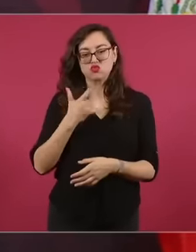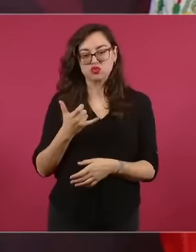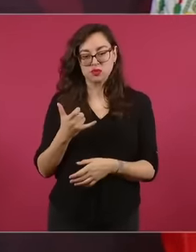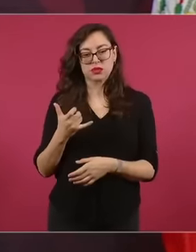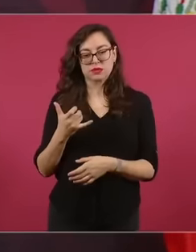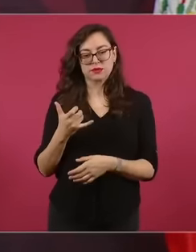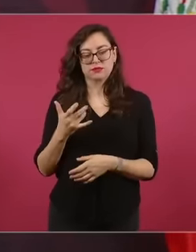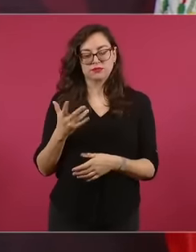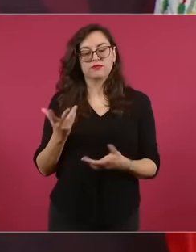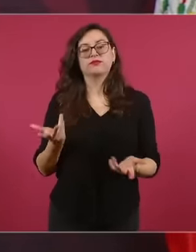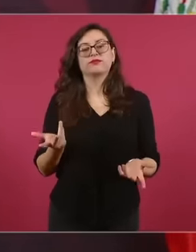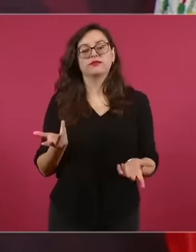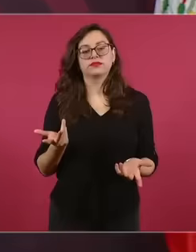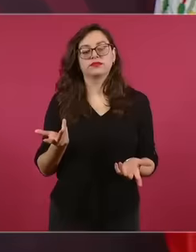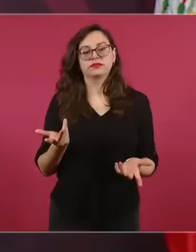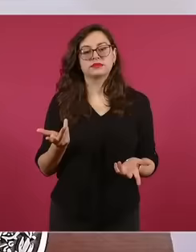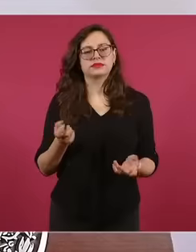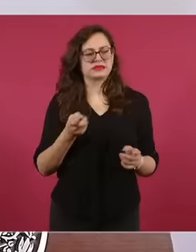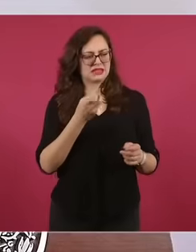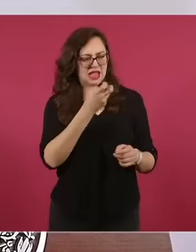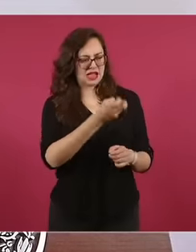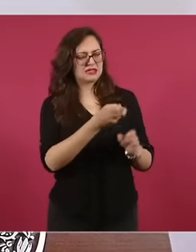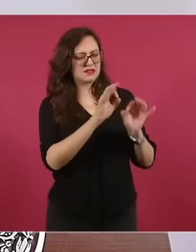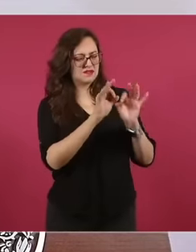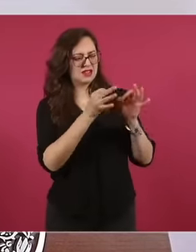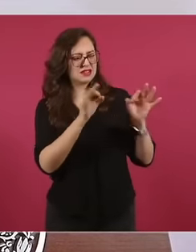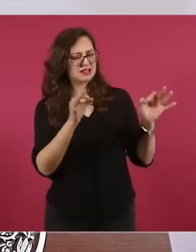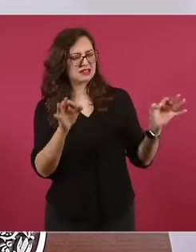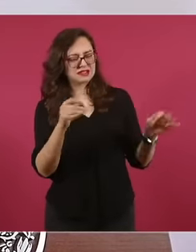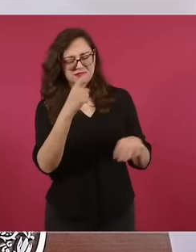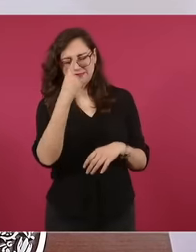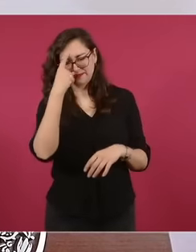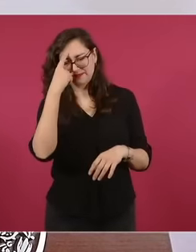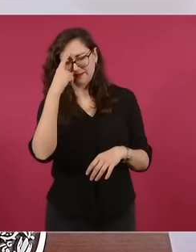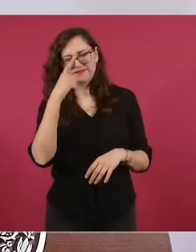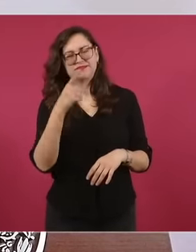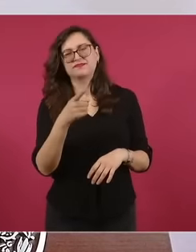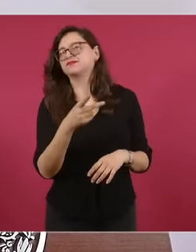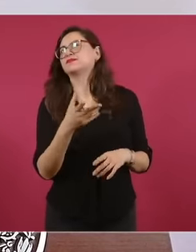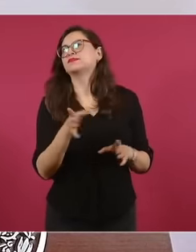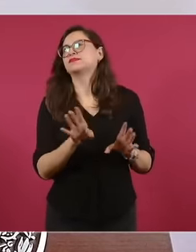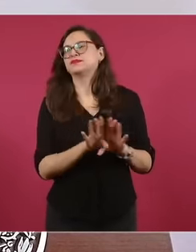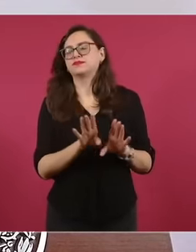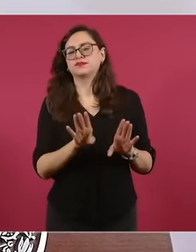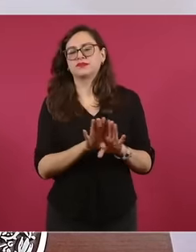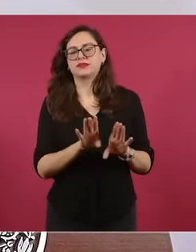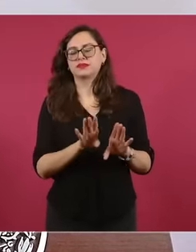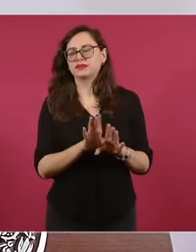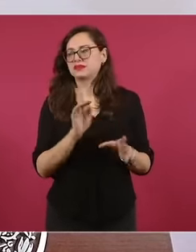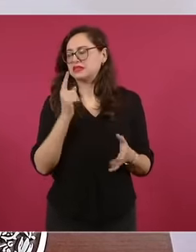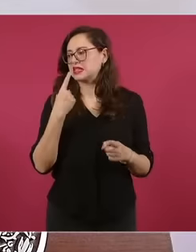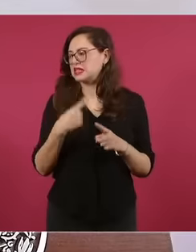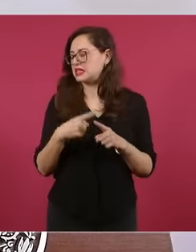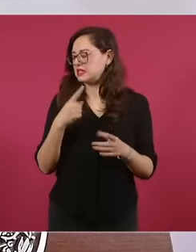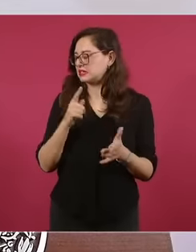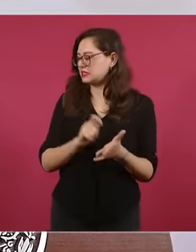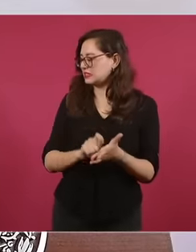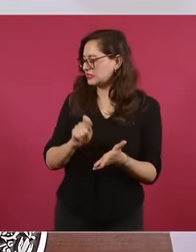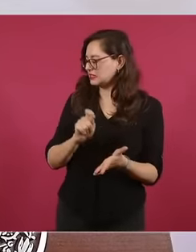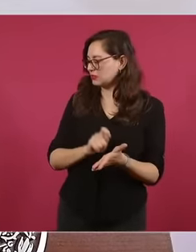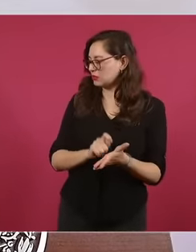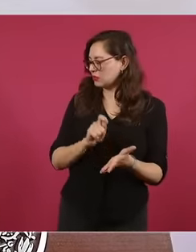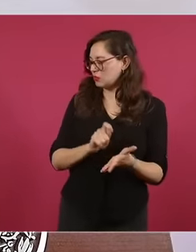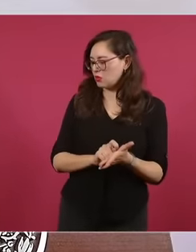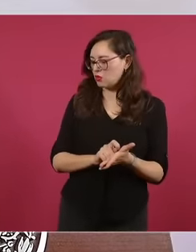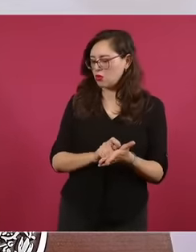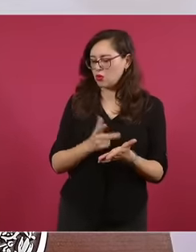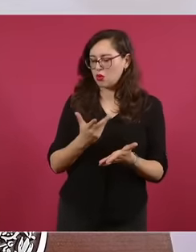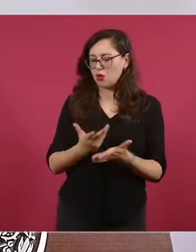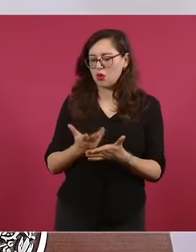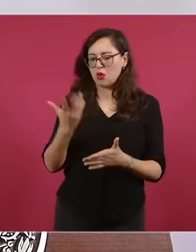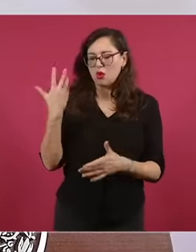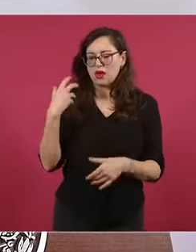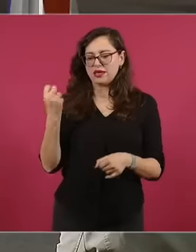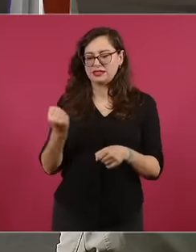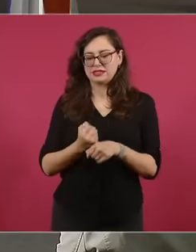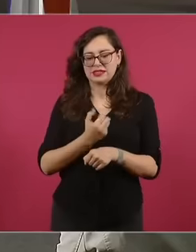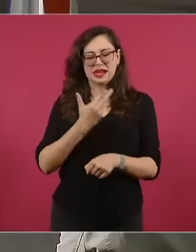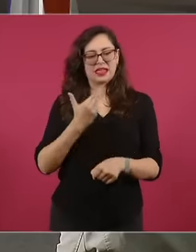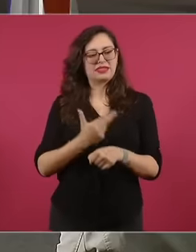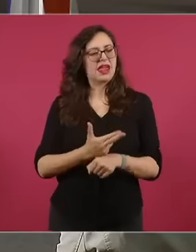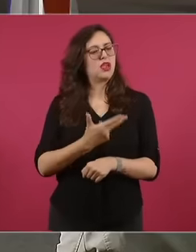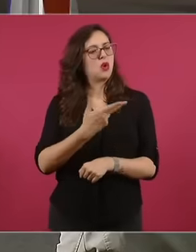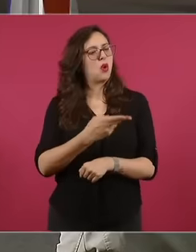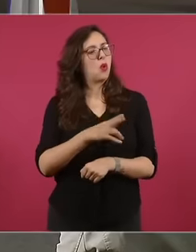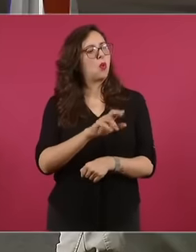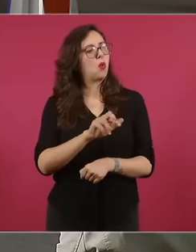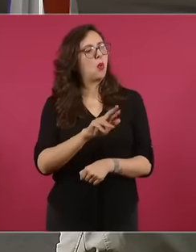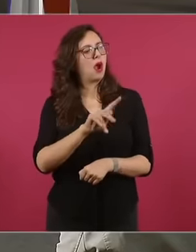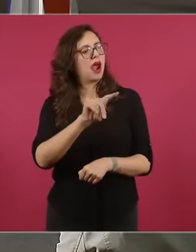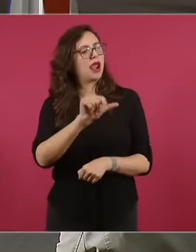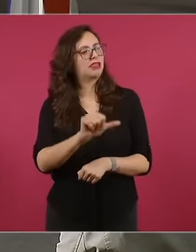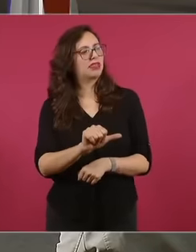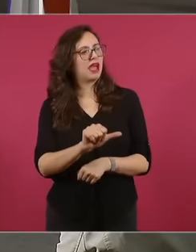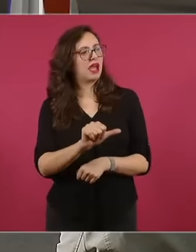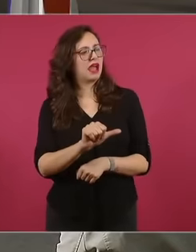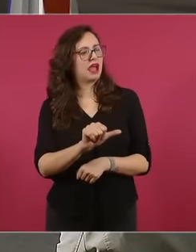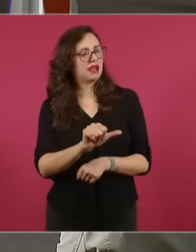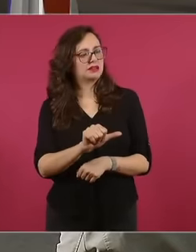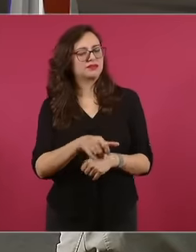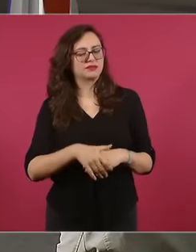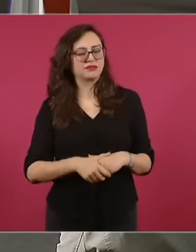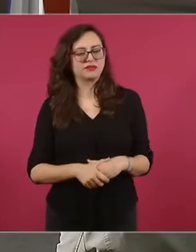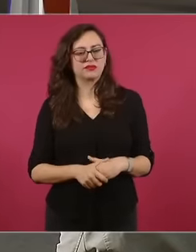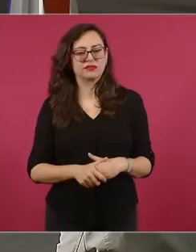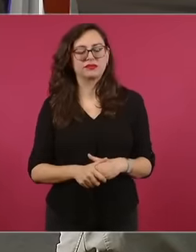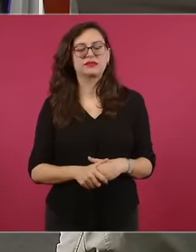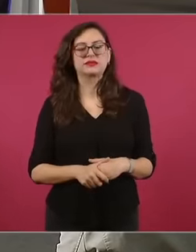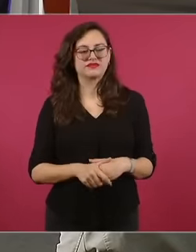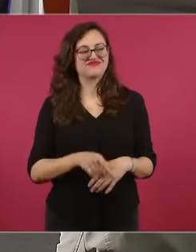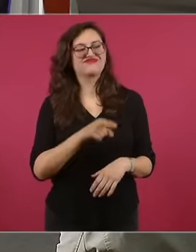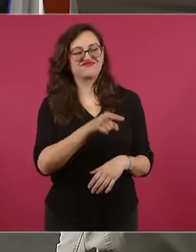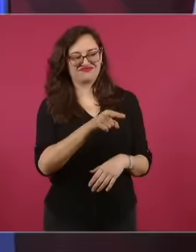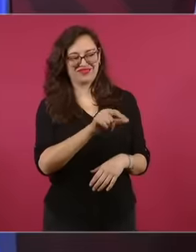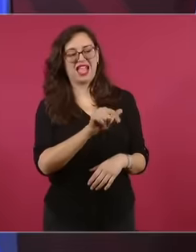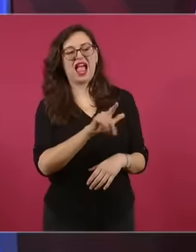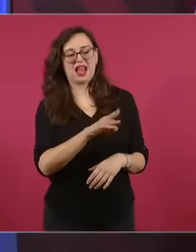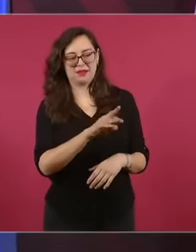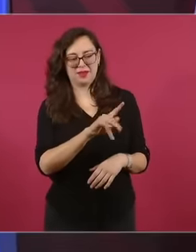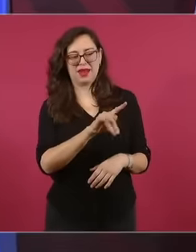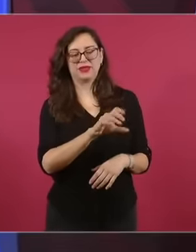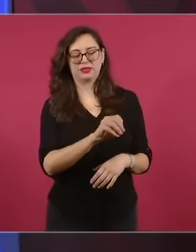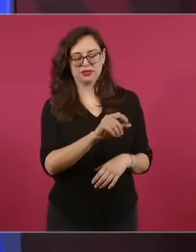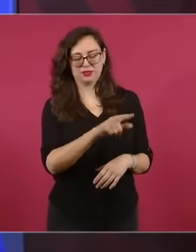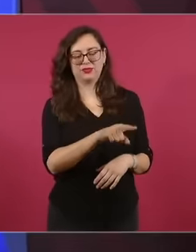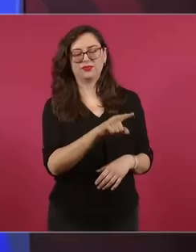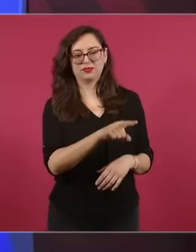we can also get that phrase is from the one who was Huerta's secretary Alberto Garcí was an opponent,